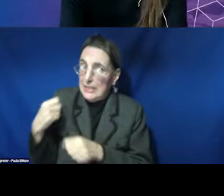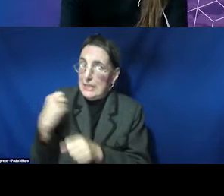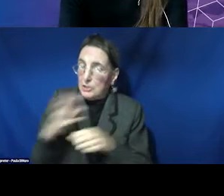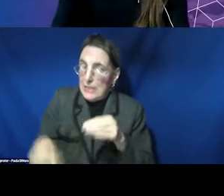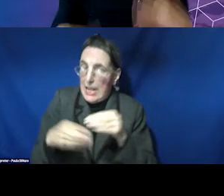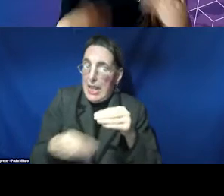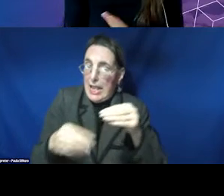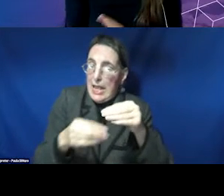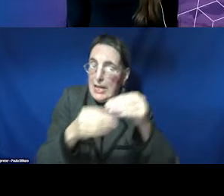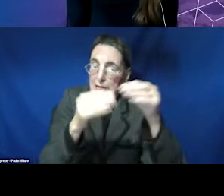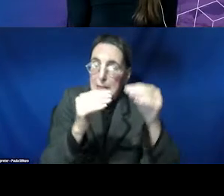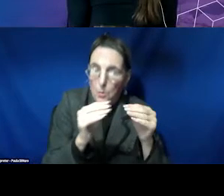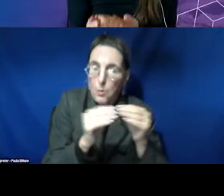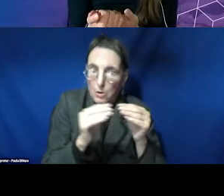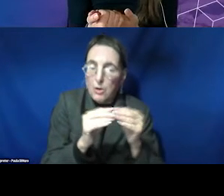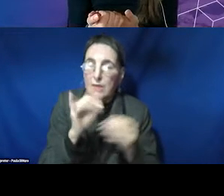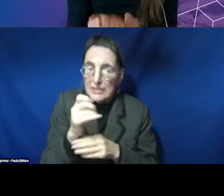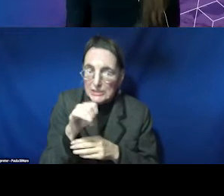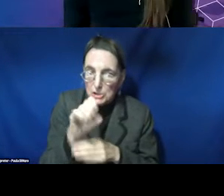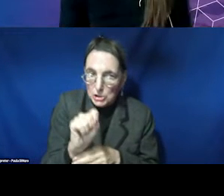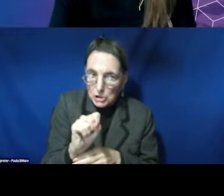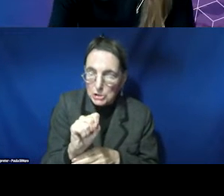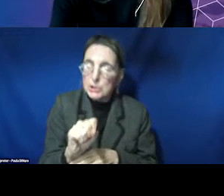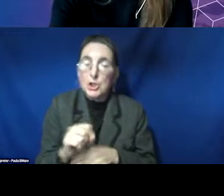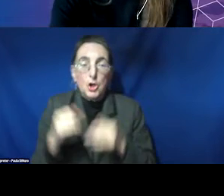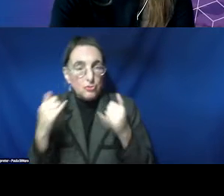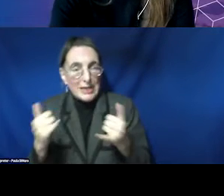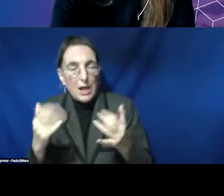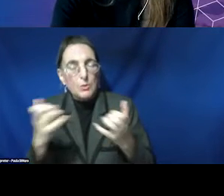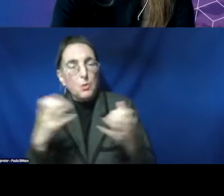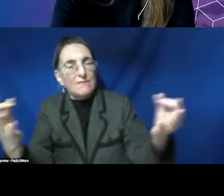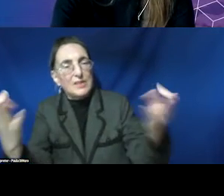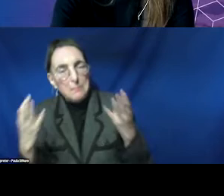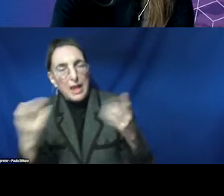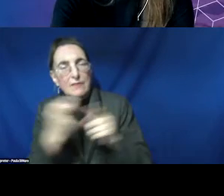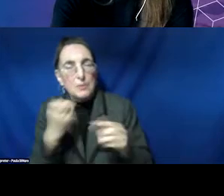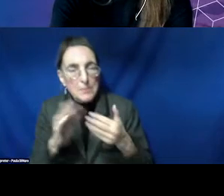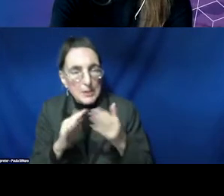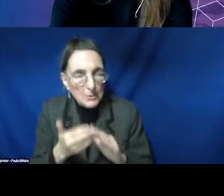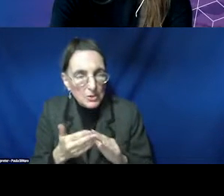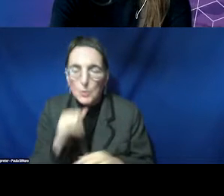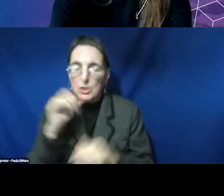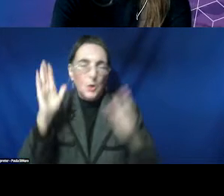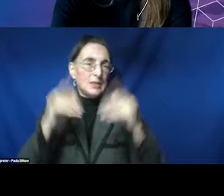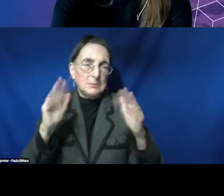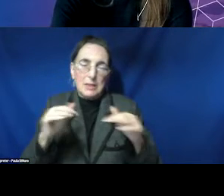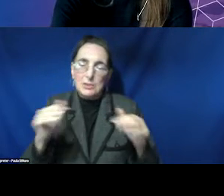Part of this iterative process is we're looking for feedback from the community. You know, we don't expect to get anything right the first time.